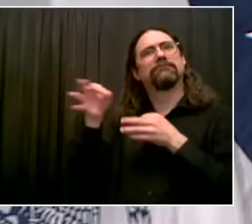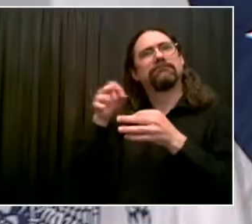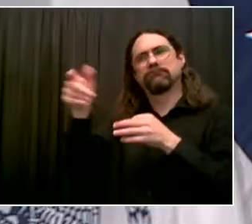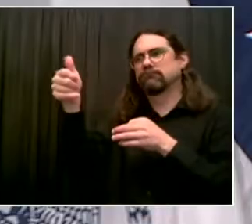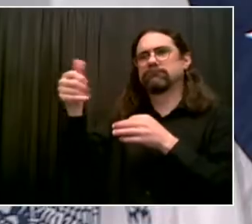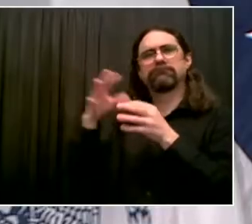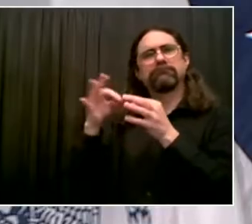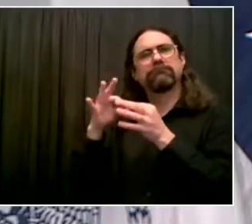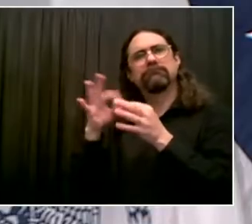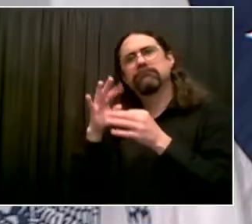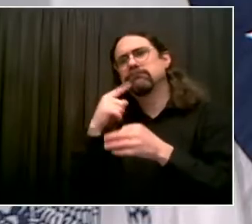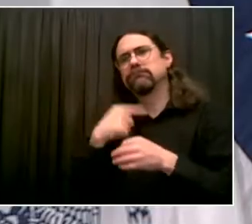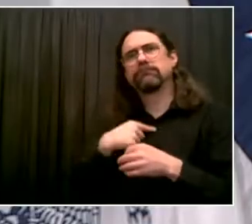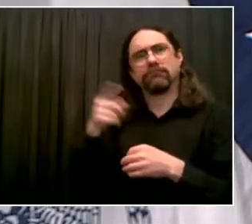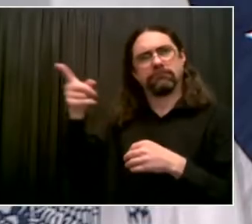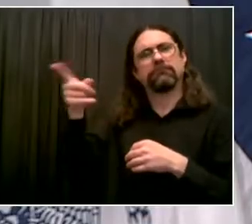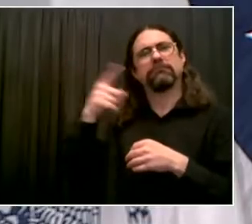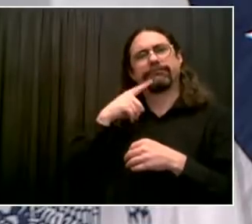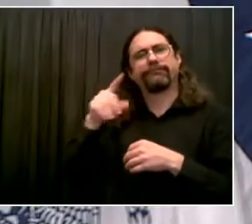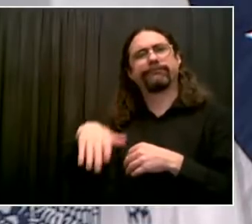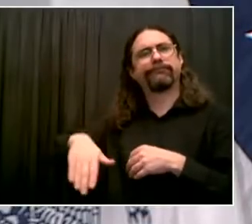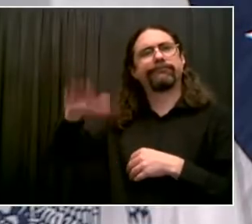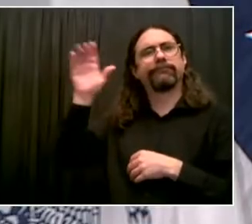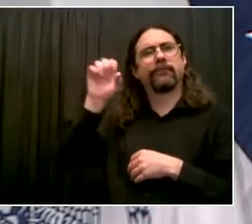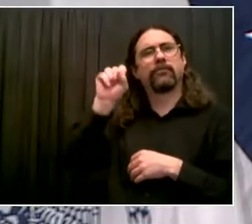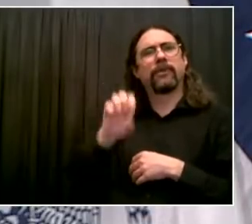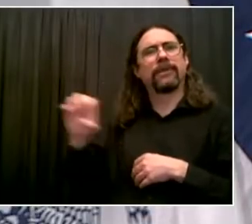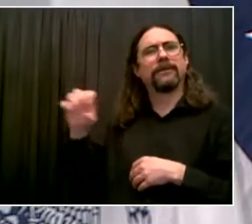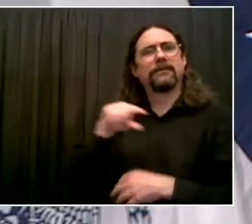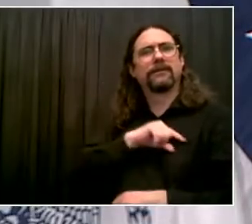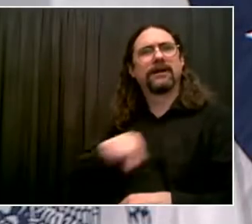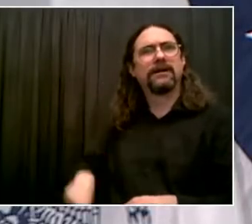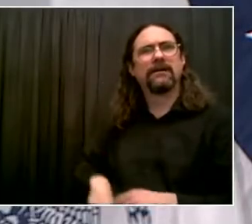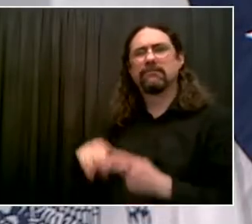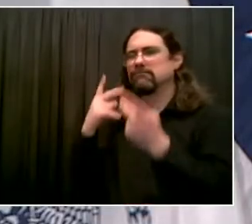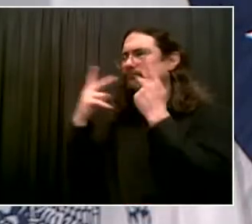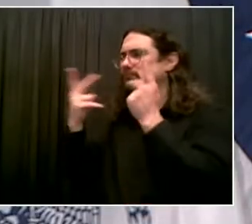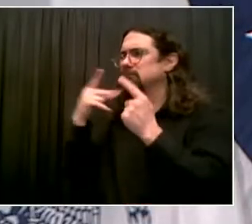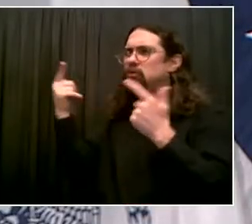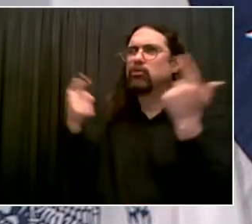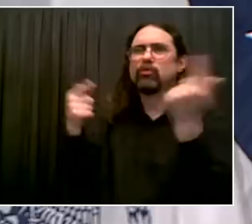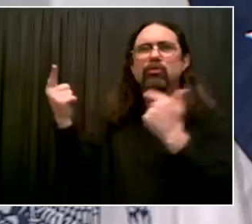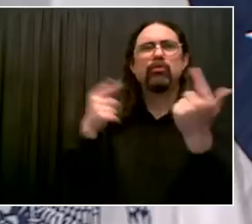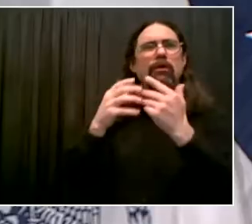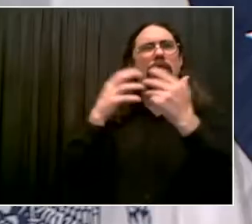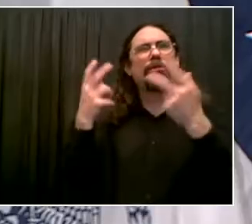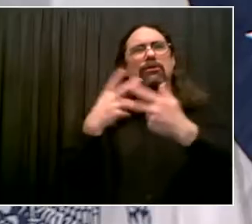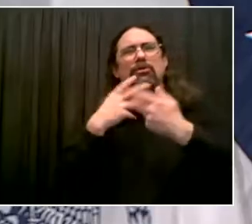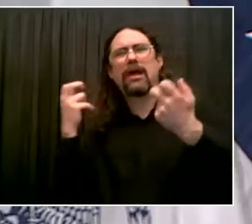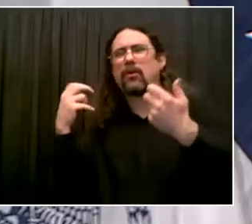SPOKE POINTEDLY ABOUT HIS YOUTH IN SOUTHEAST QUEENS AND SEE IG THE HORRIBLE IMPACT OF VIOLENCE